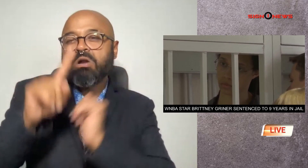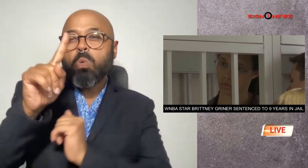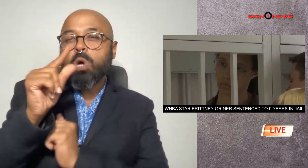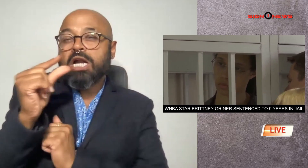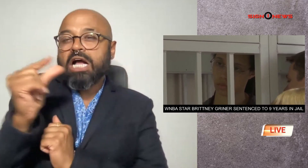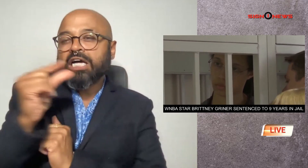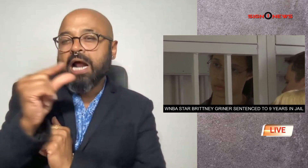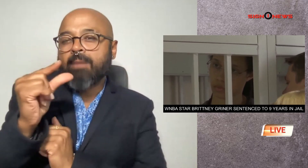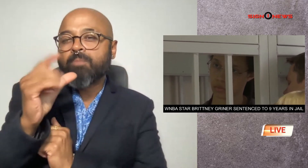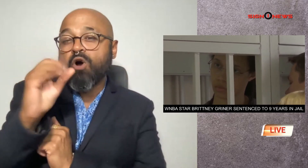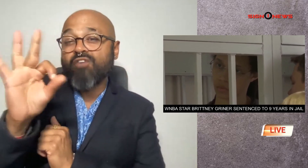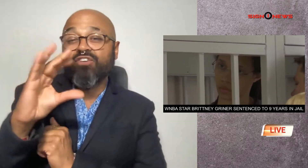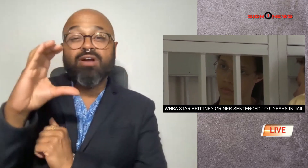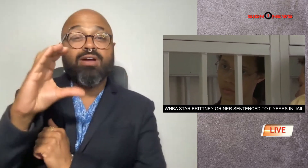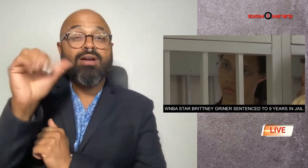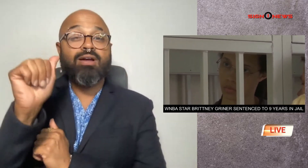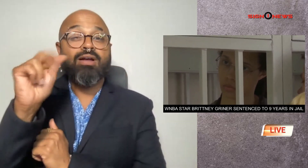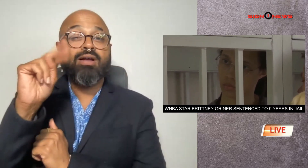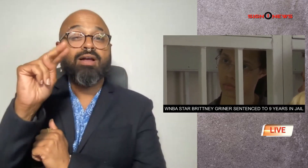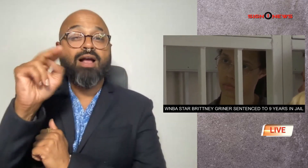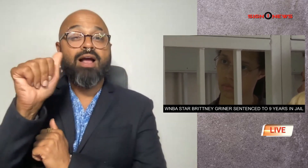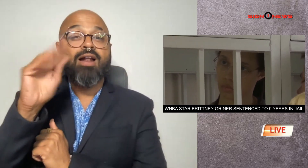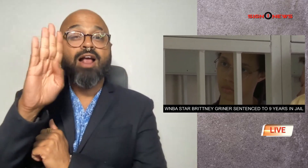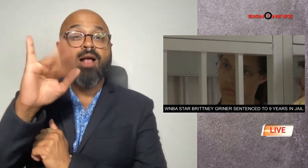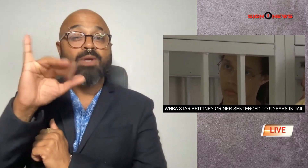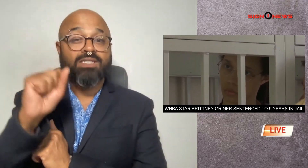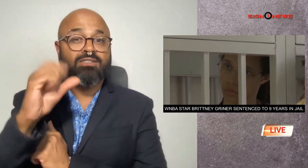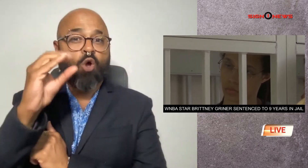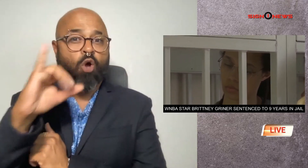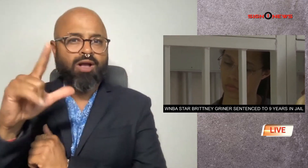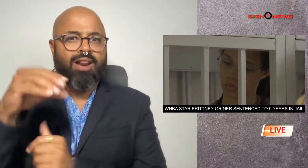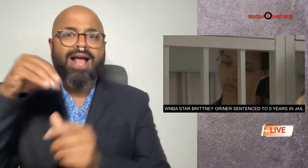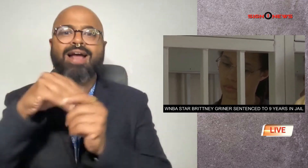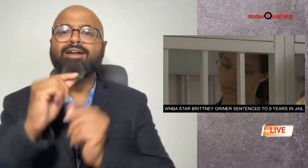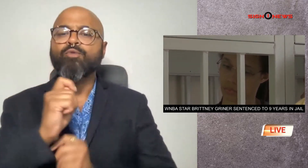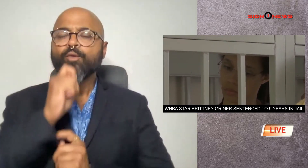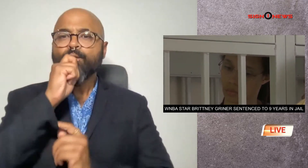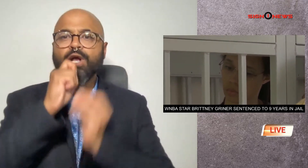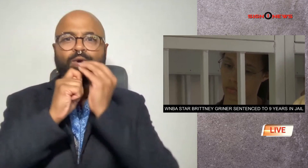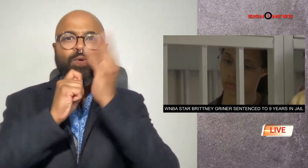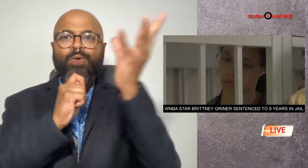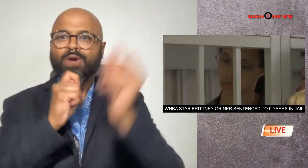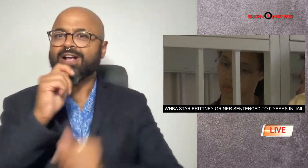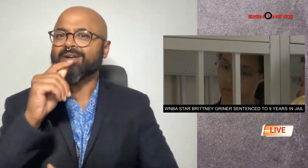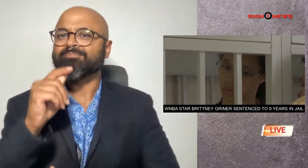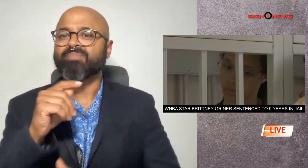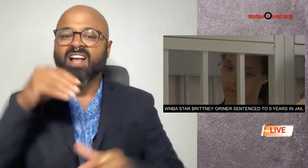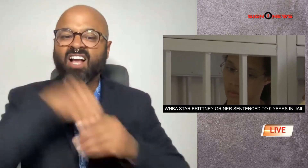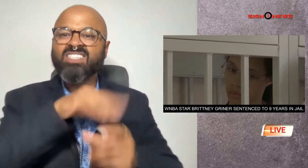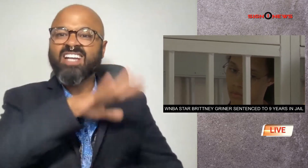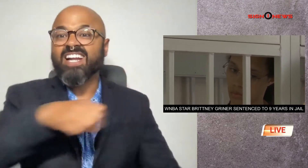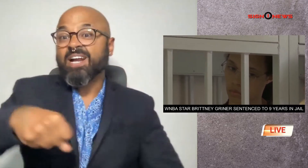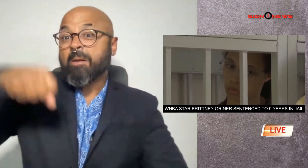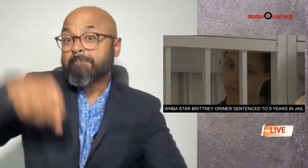Griner was accused of trying to smuggle less than 1 g of cannabis oil in a vape pen inside her luggage back in February